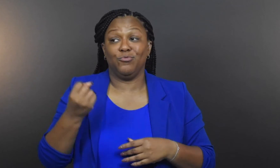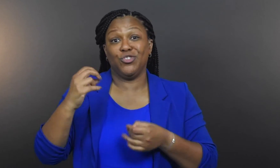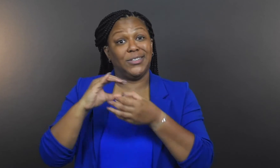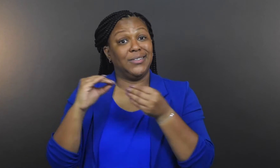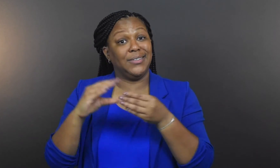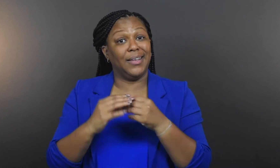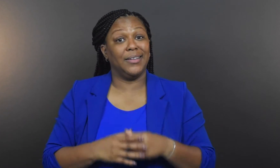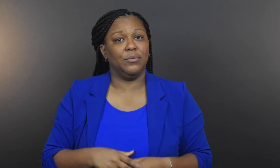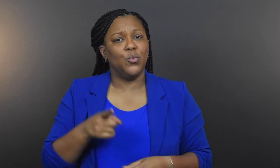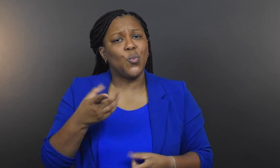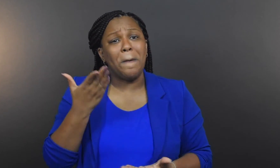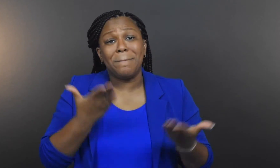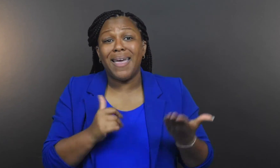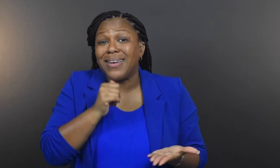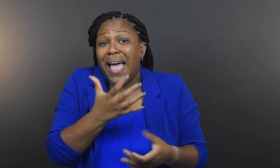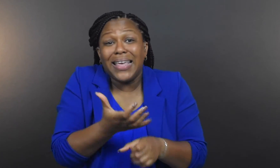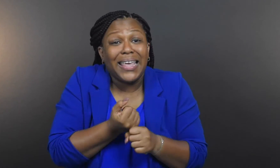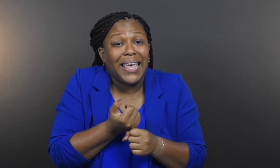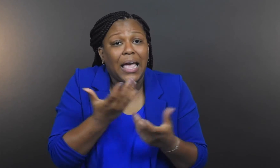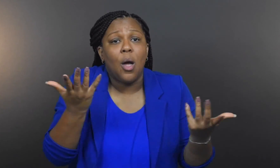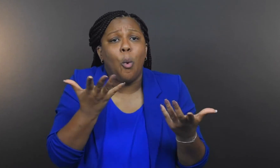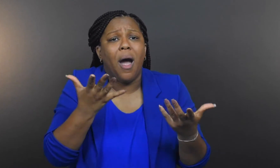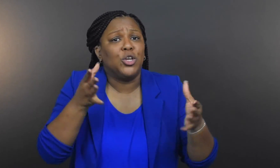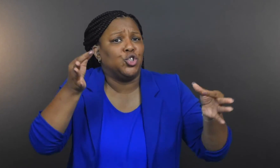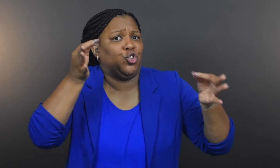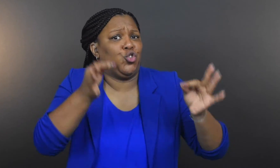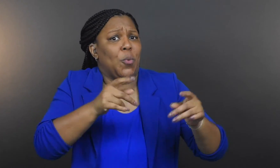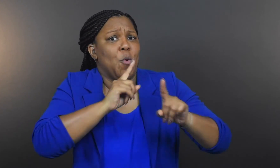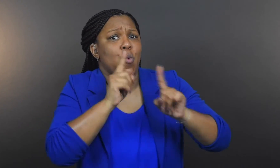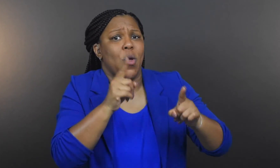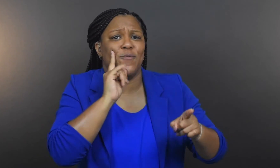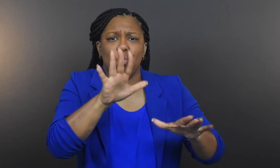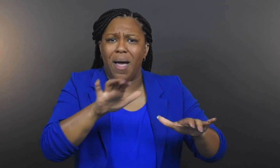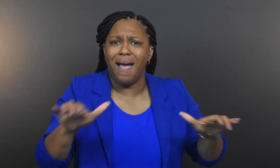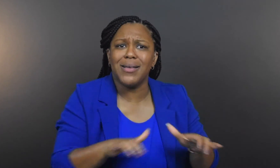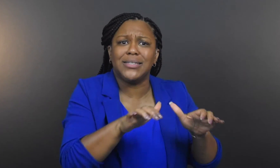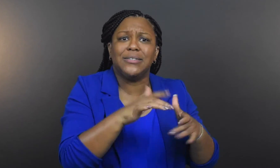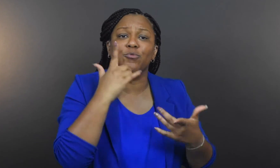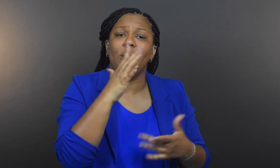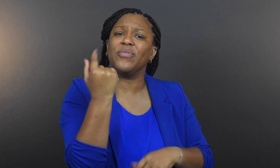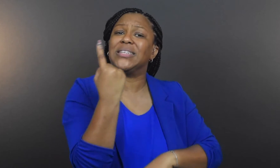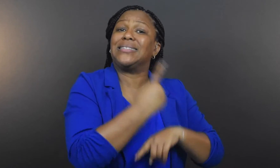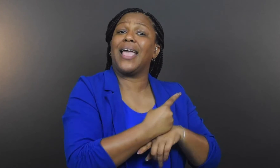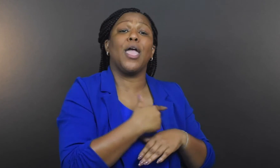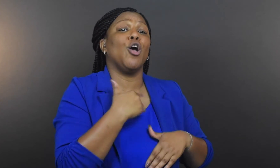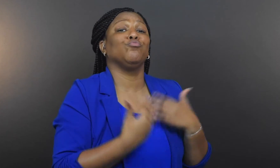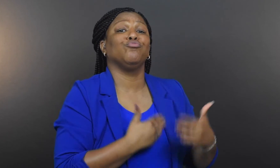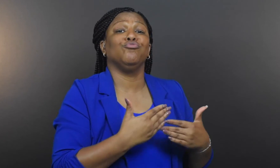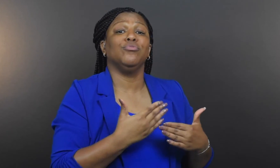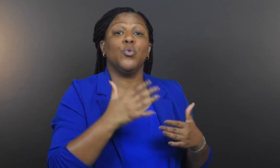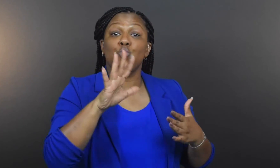“You may not get to determine the order of your activities for the day, and your schedule